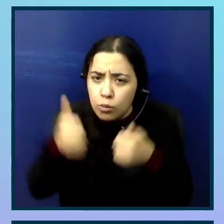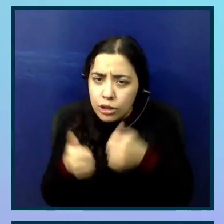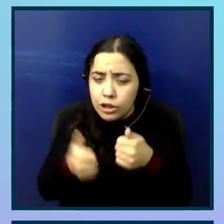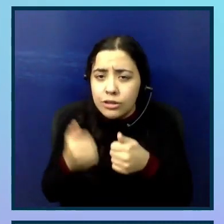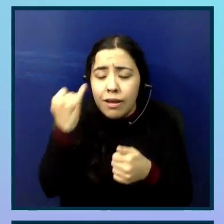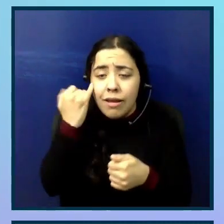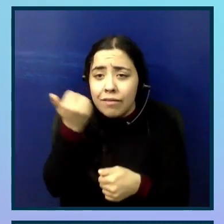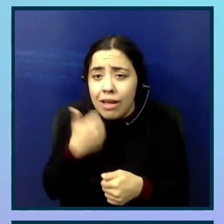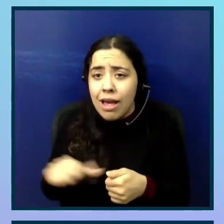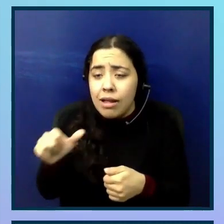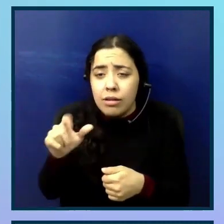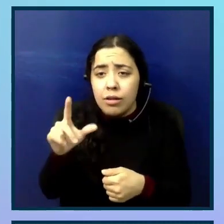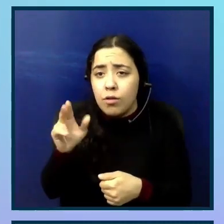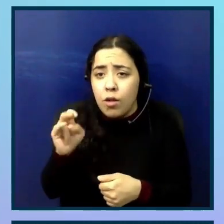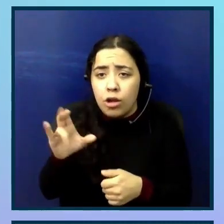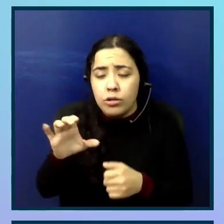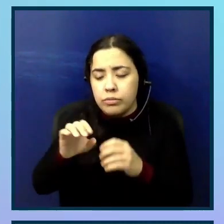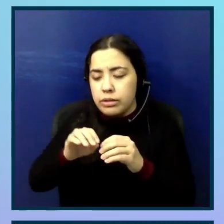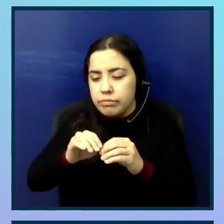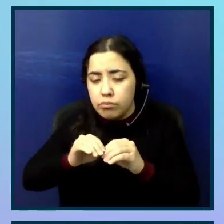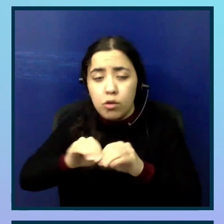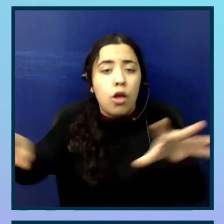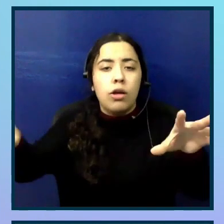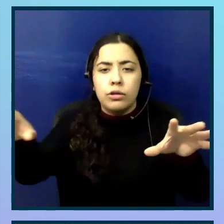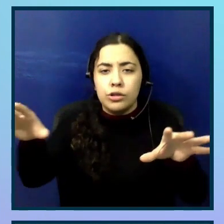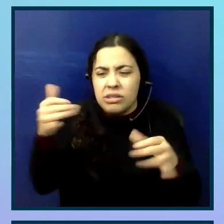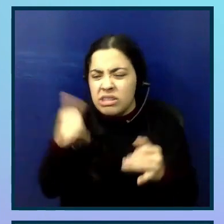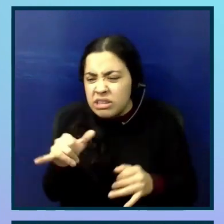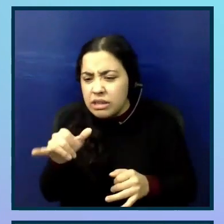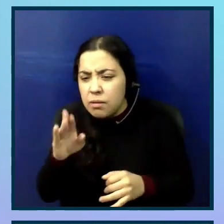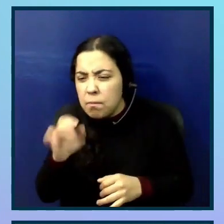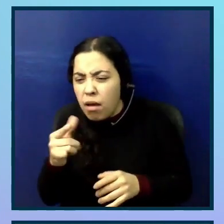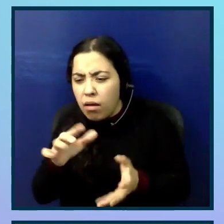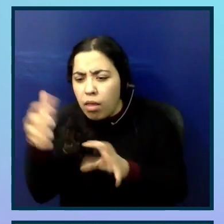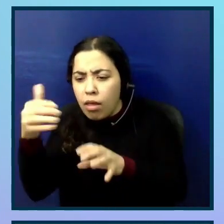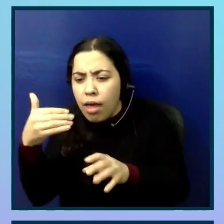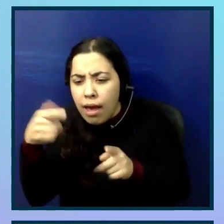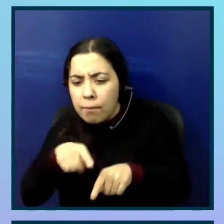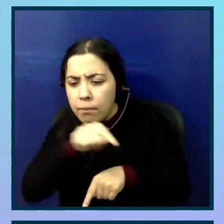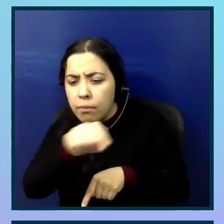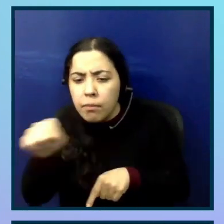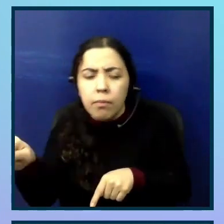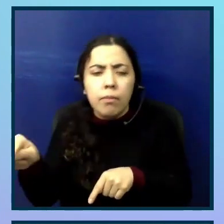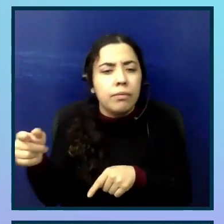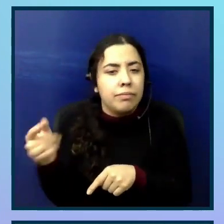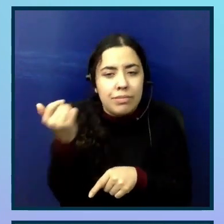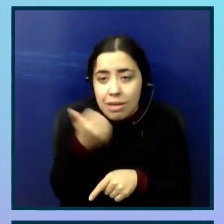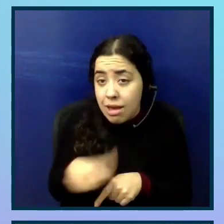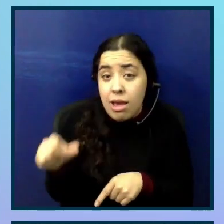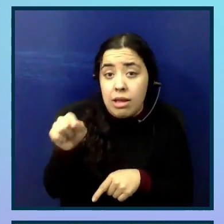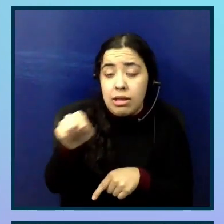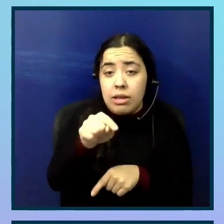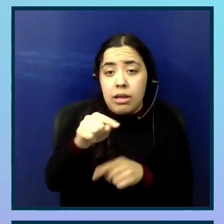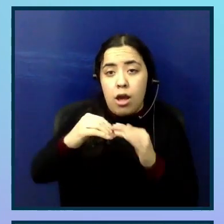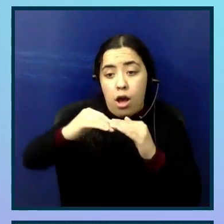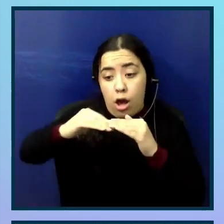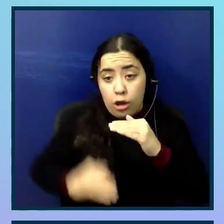whether they're new or were just not caught initially, any bugs that bring a feature below that SAS-C compliance level